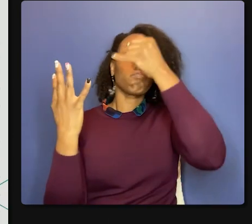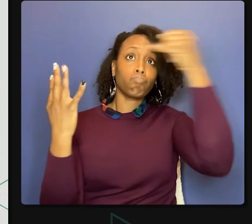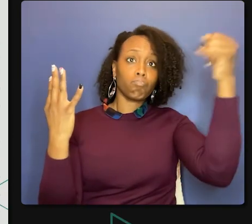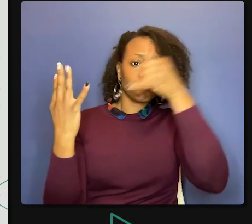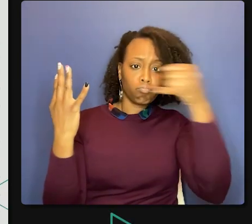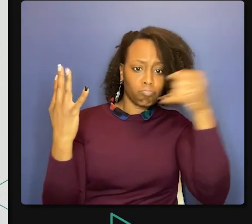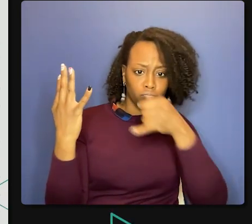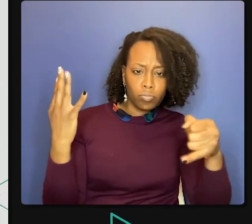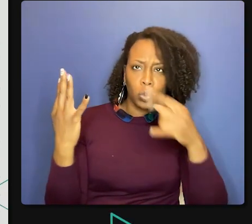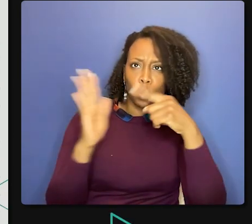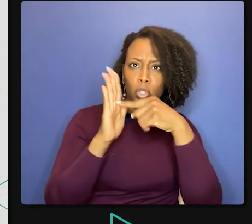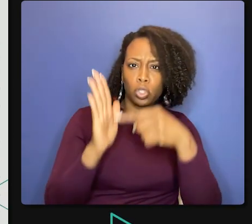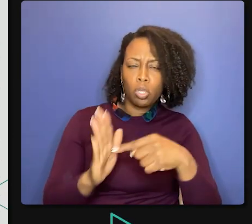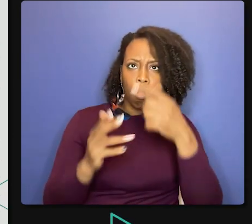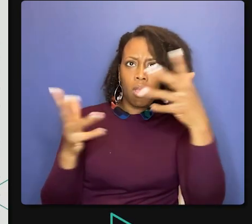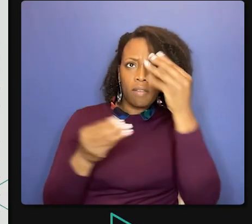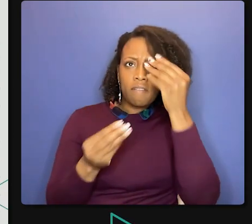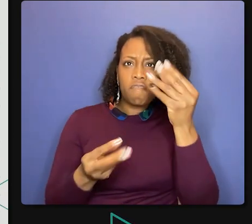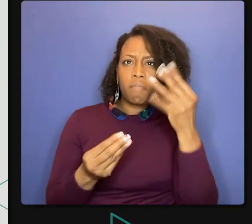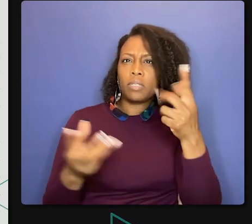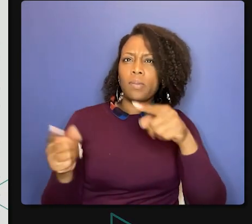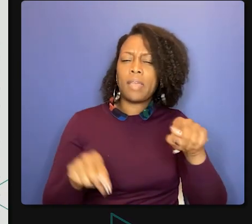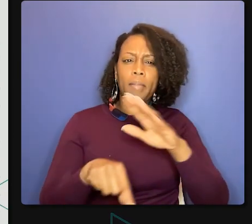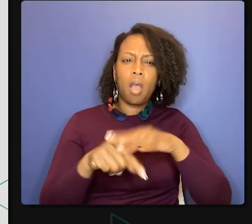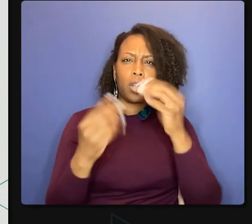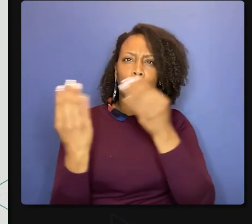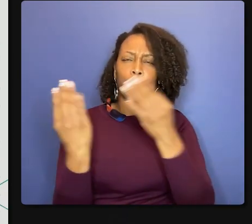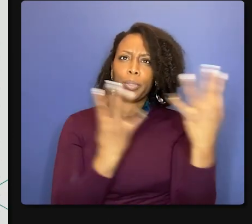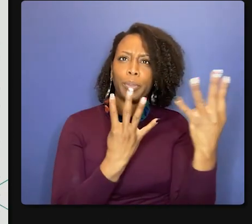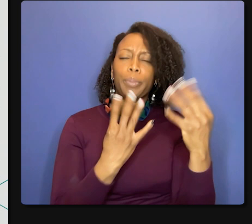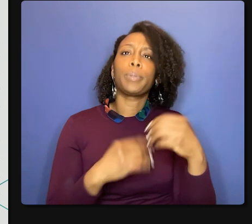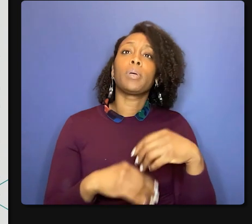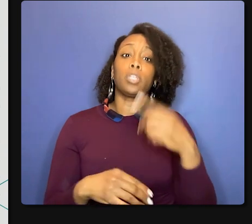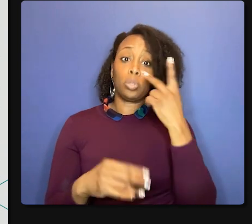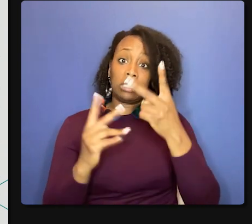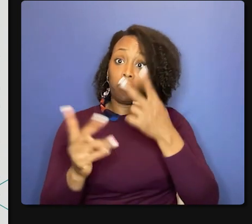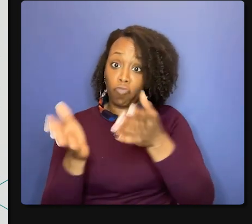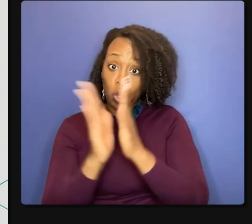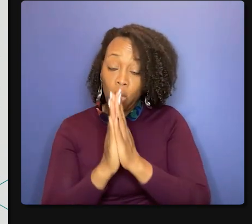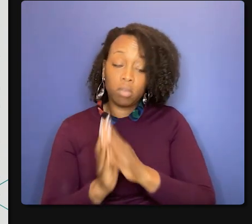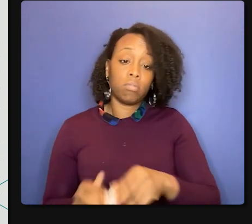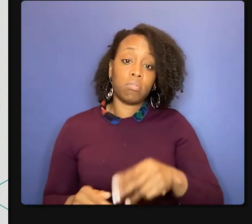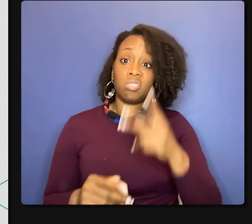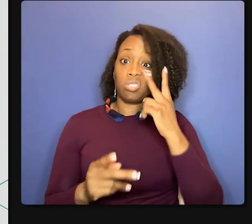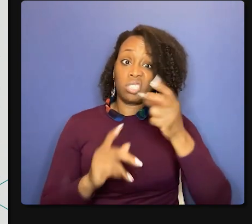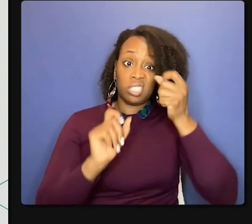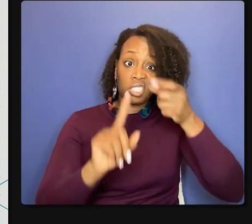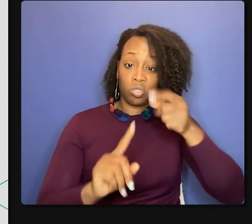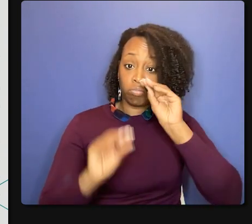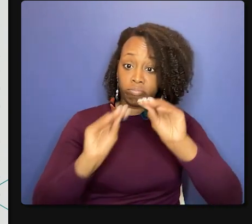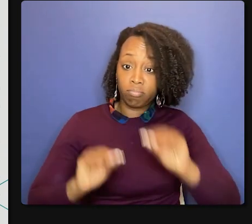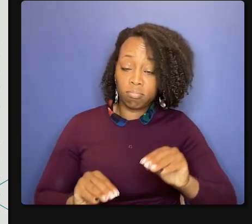[Cooper] So the queue lane will show lots of information about what's happening on your queues themselves. You'll see requests that you've enqueued,